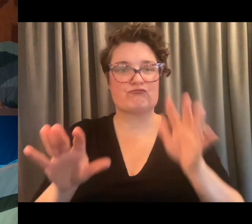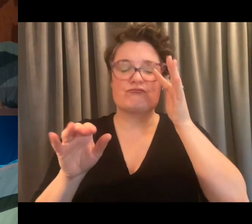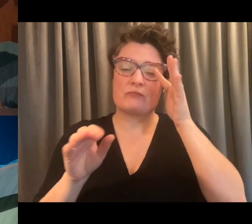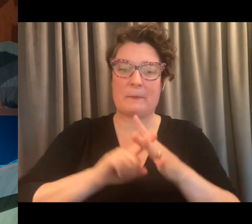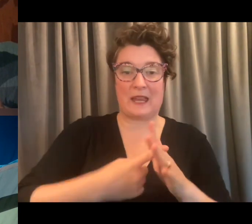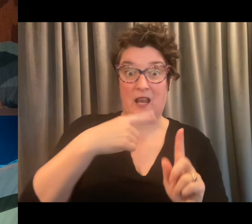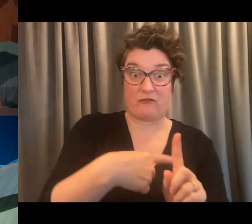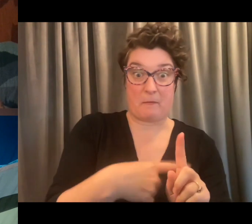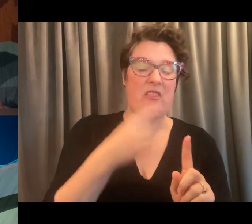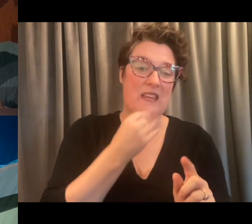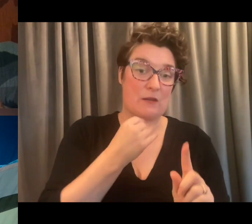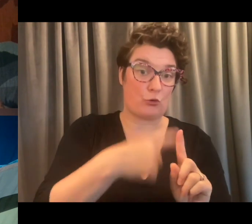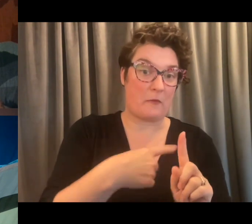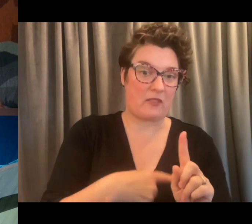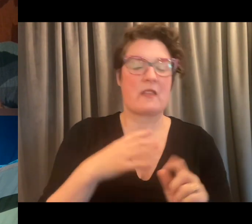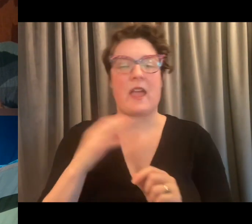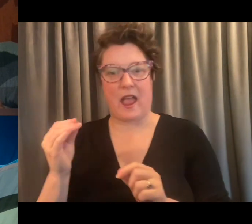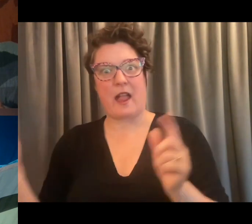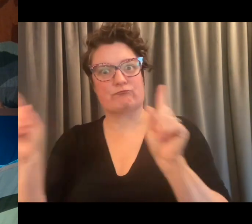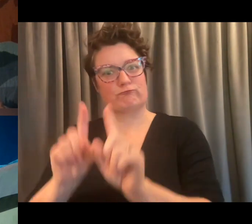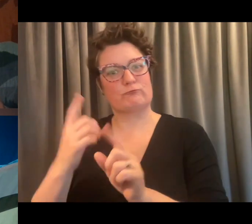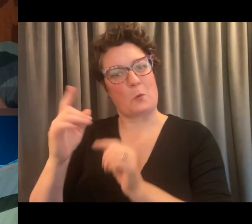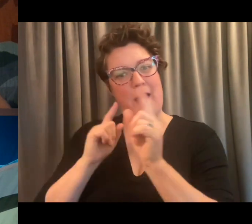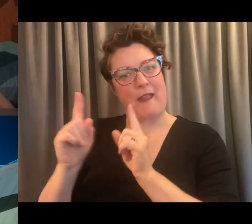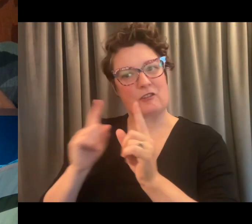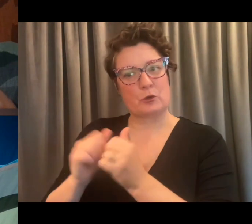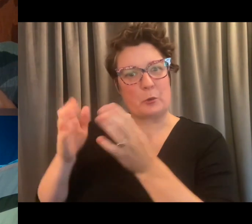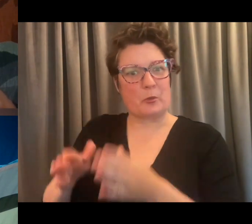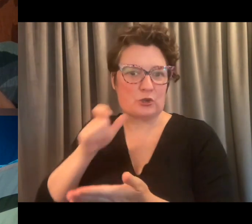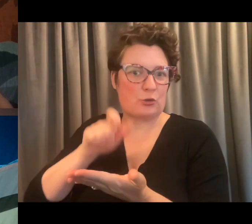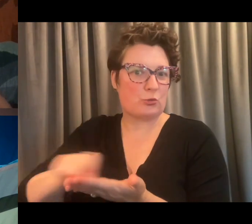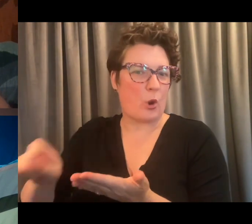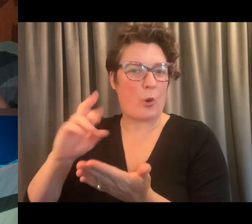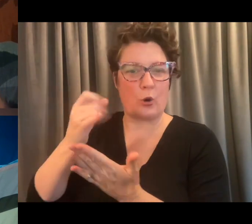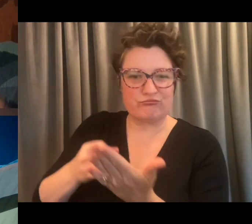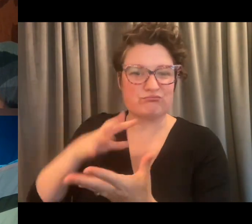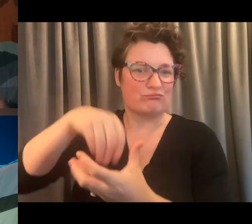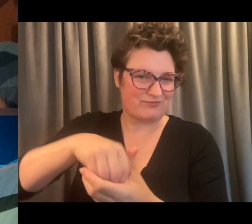wrote about that month in the planner. Nomy: You don't need the planner to enjoy the podcast, but you can buy